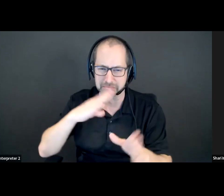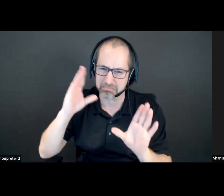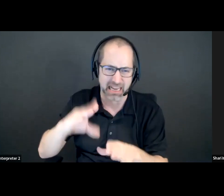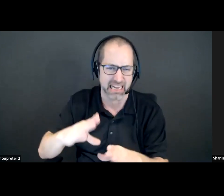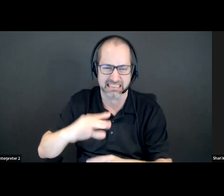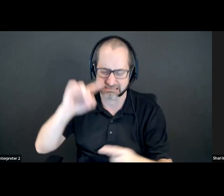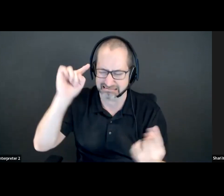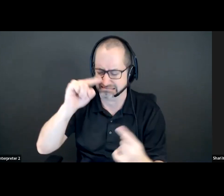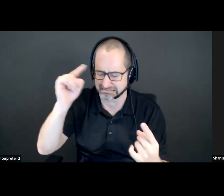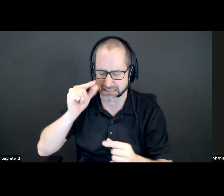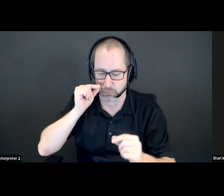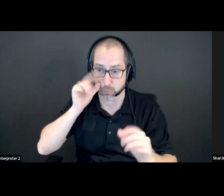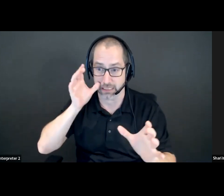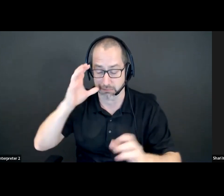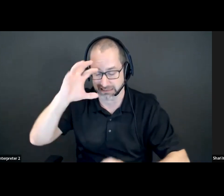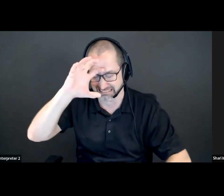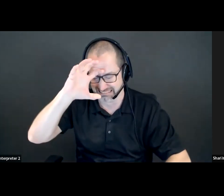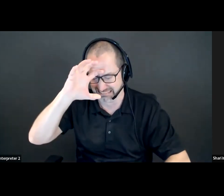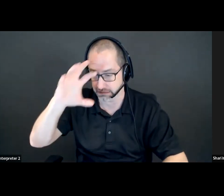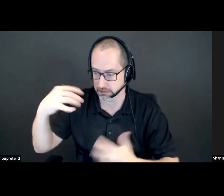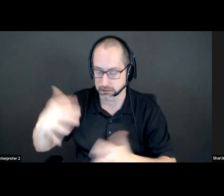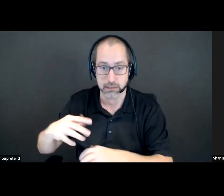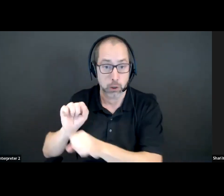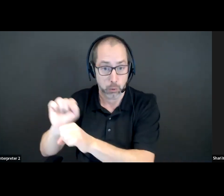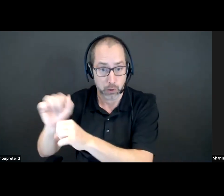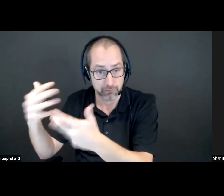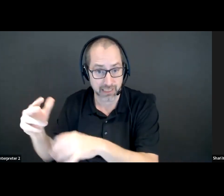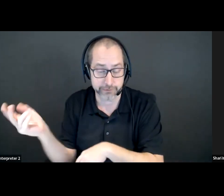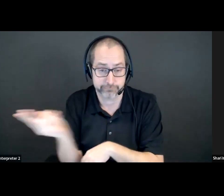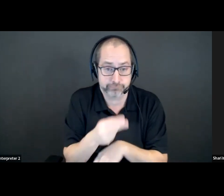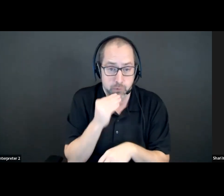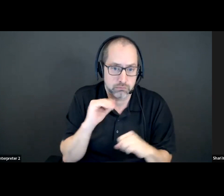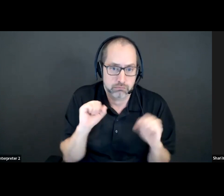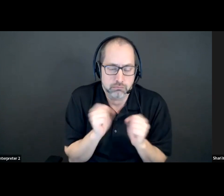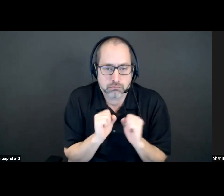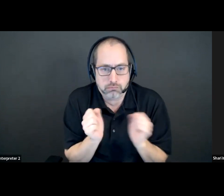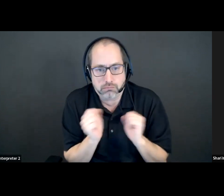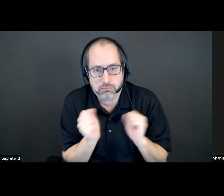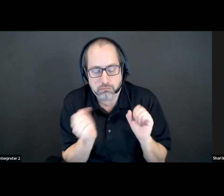finish work and I ache like I'm coming down with a flu, I get chills, I have uncontrollable sweating,